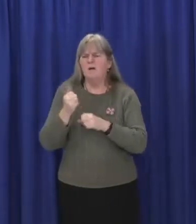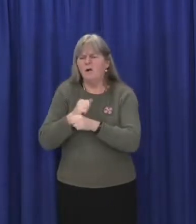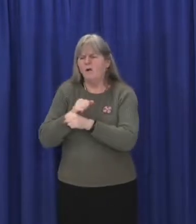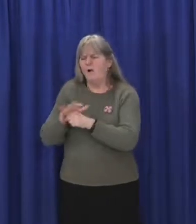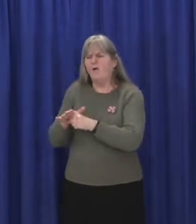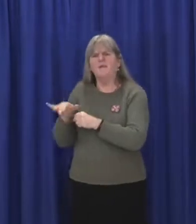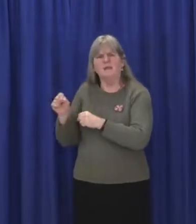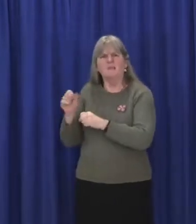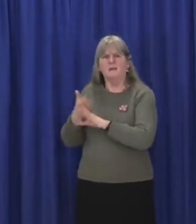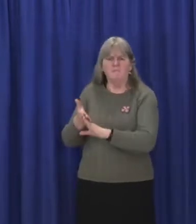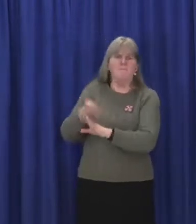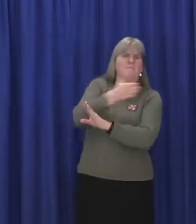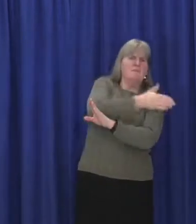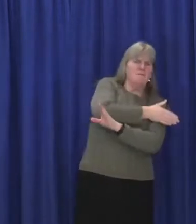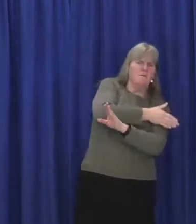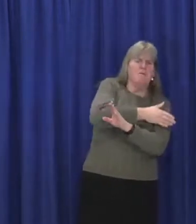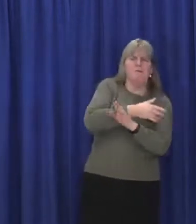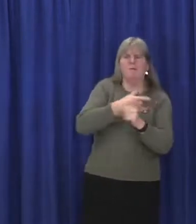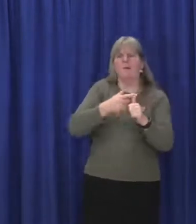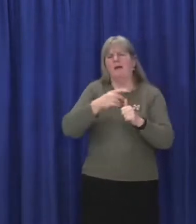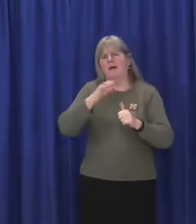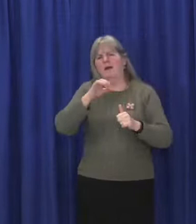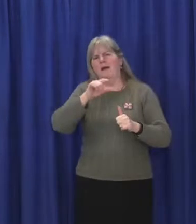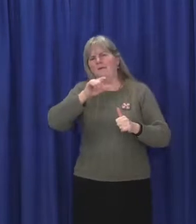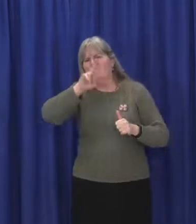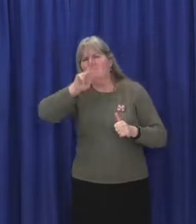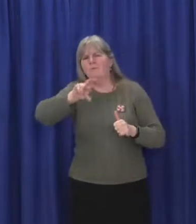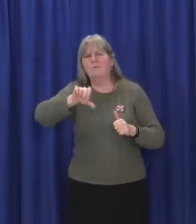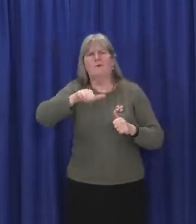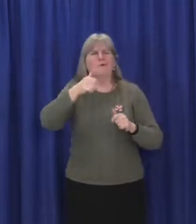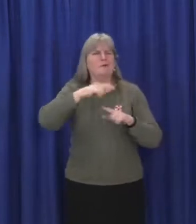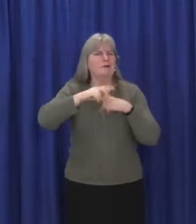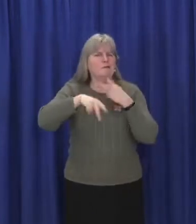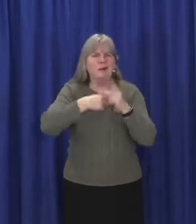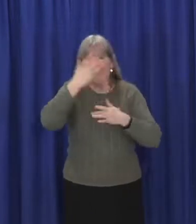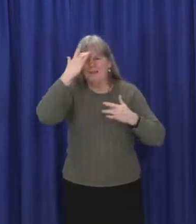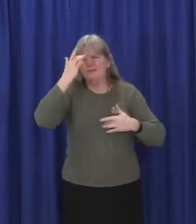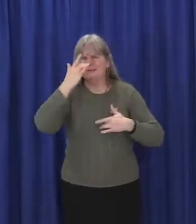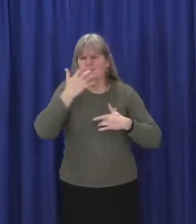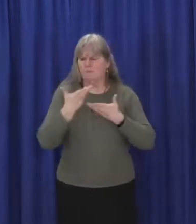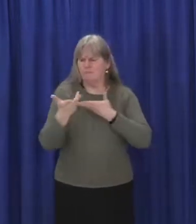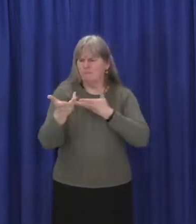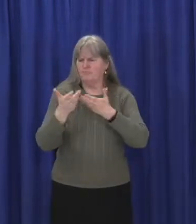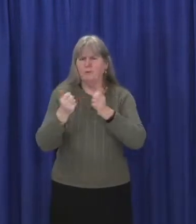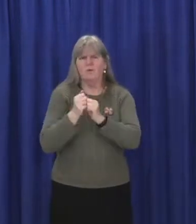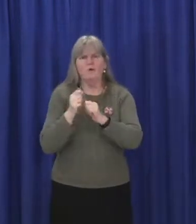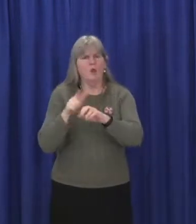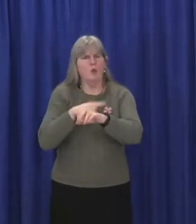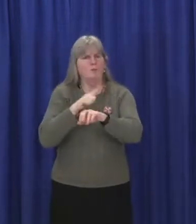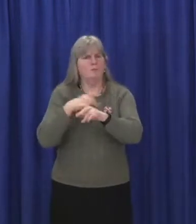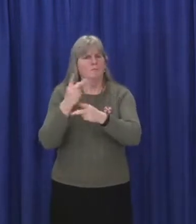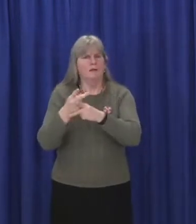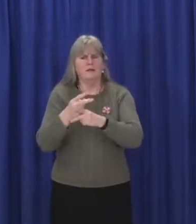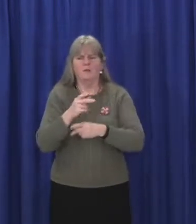But for influenza, norovirus, and other infectious diseases, why CDC works very closely with them and the medical